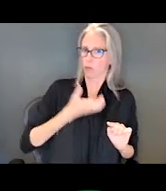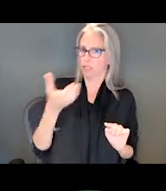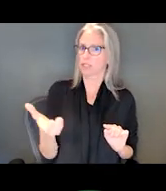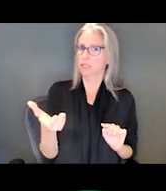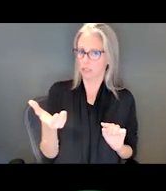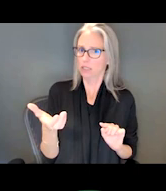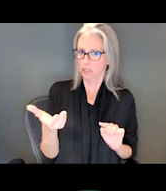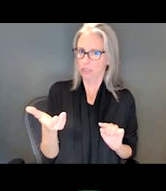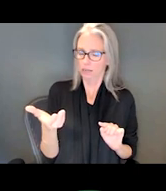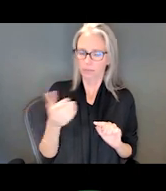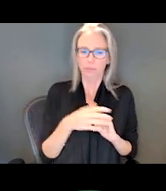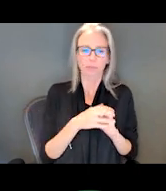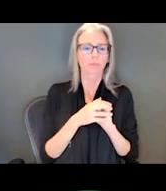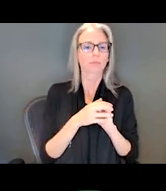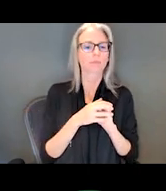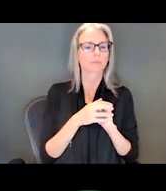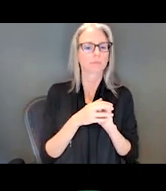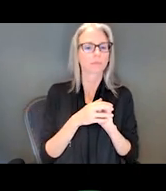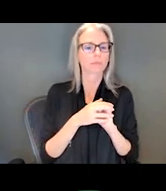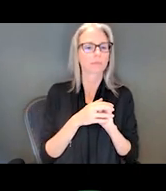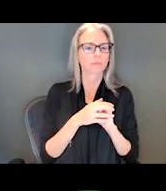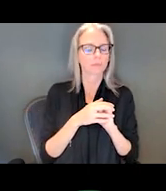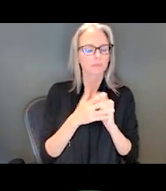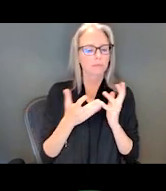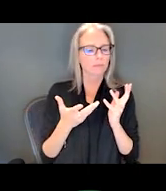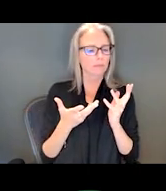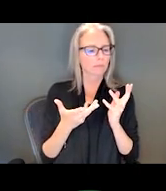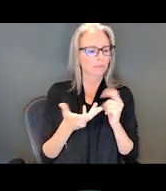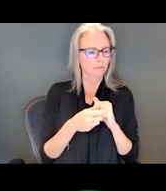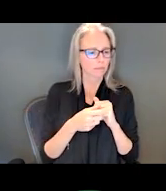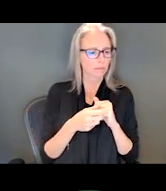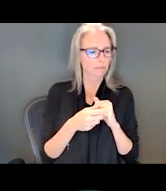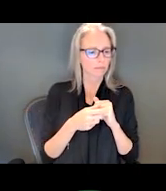I think that really needs to be addressed at the root, whether it's through training